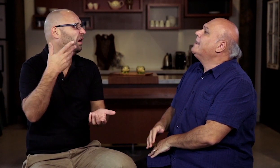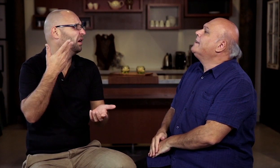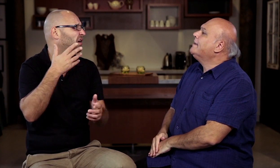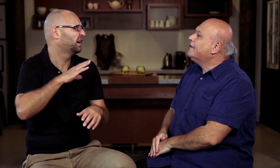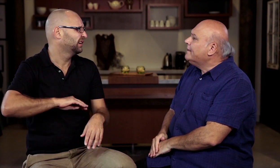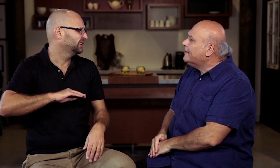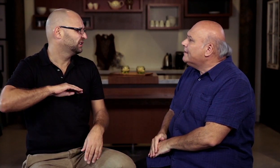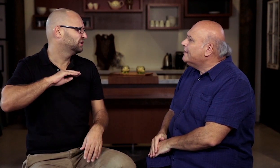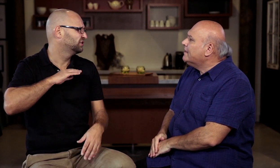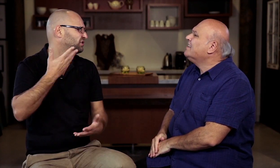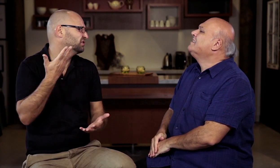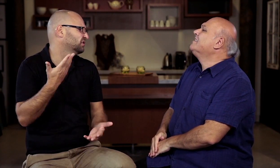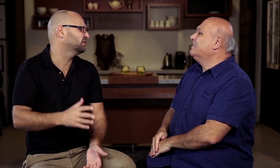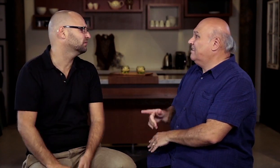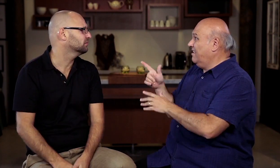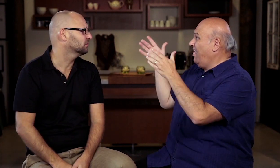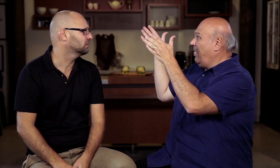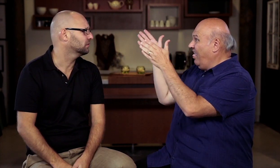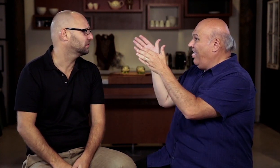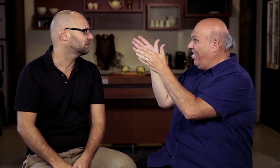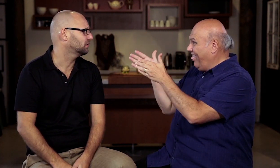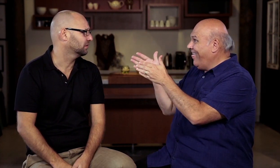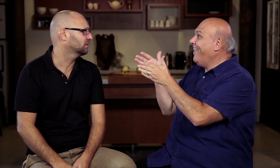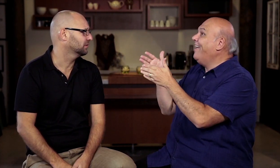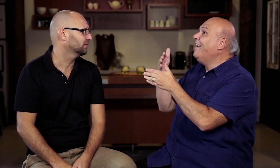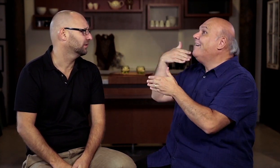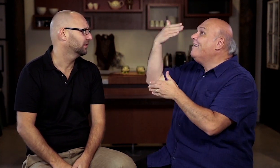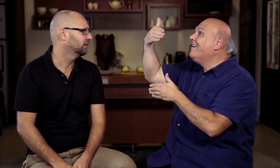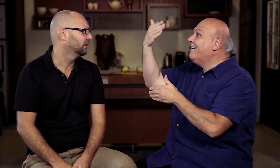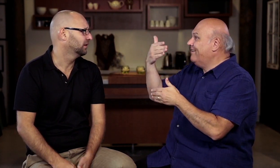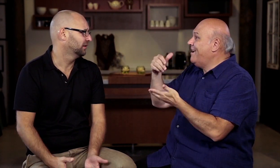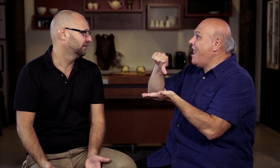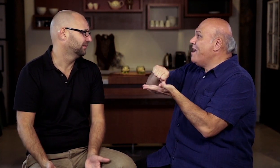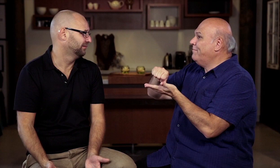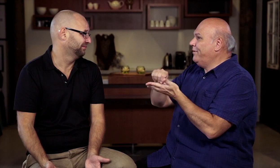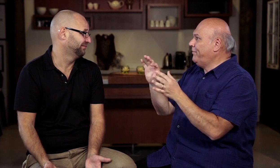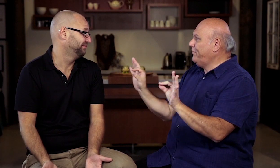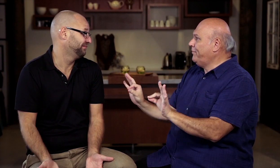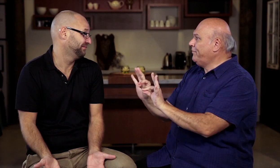yes. Although attendance declines as people get older. As attendance drops, what will happen to Deaf